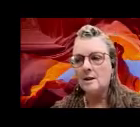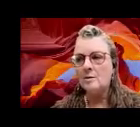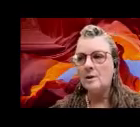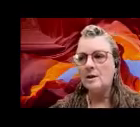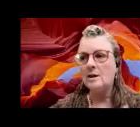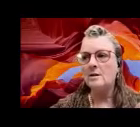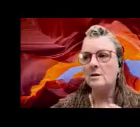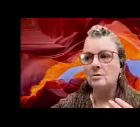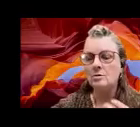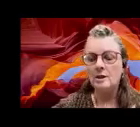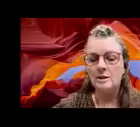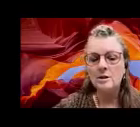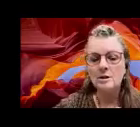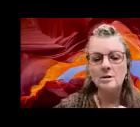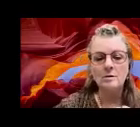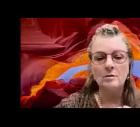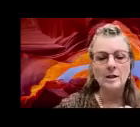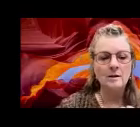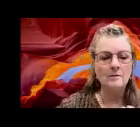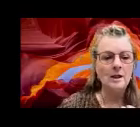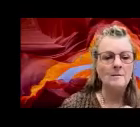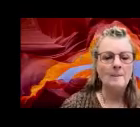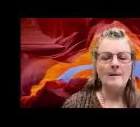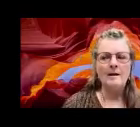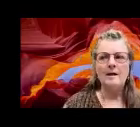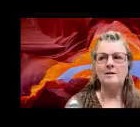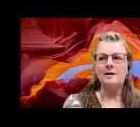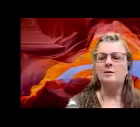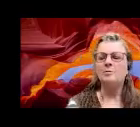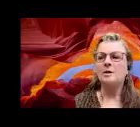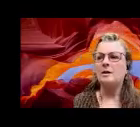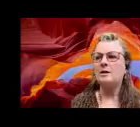the inability to transition to a new activity. It's the inability